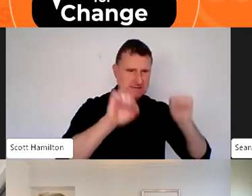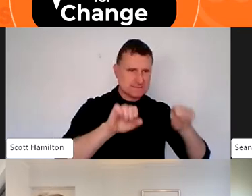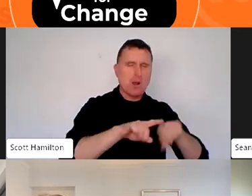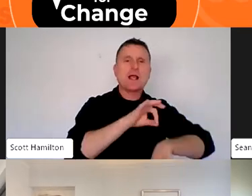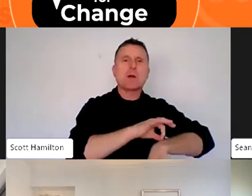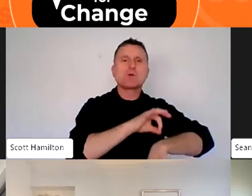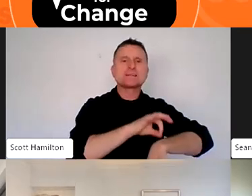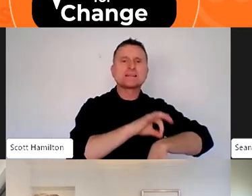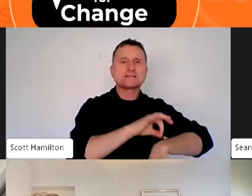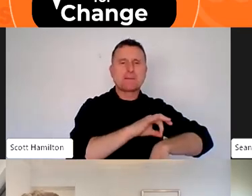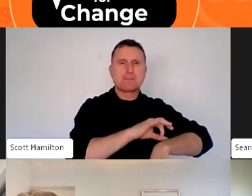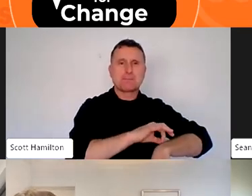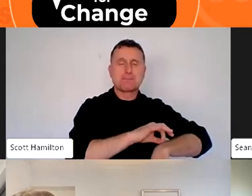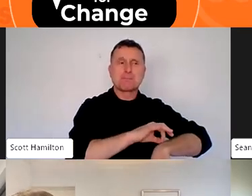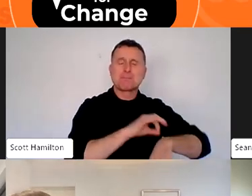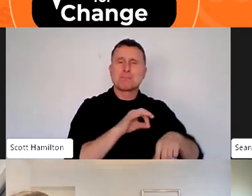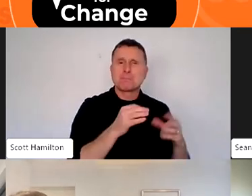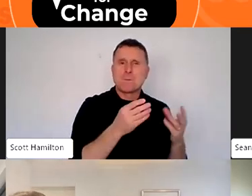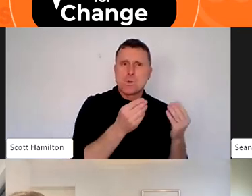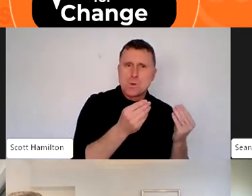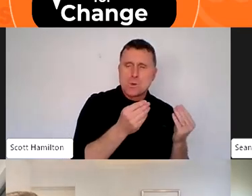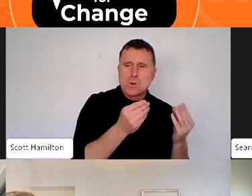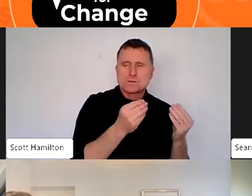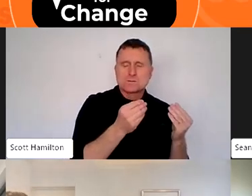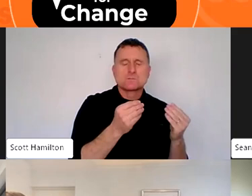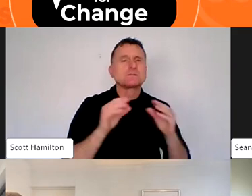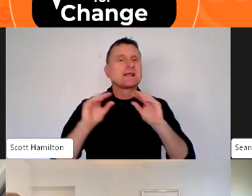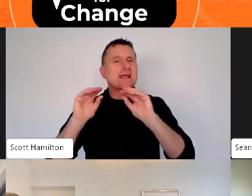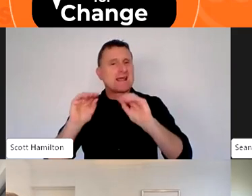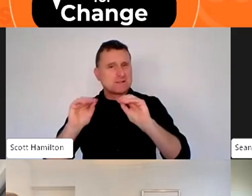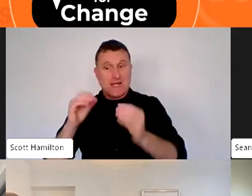not only a right in and of itself, but also a means of developing